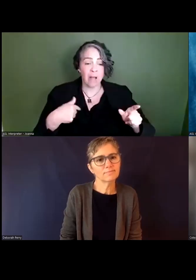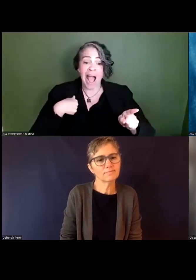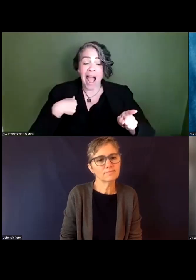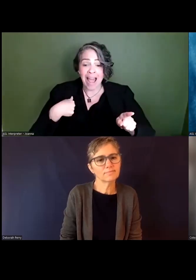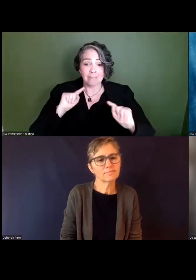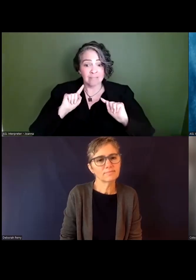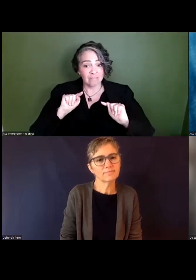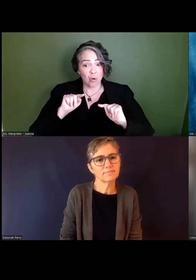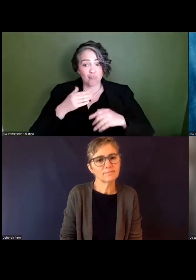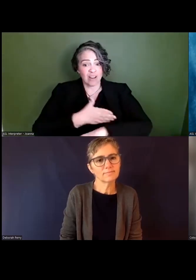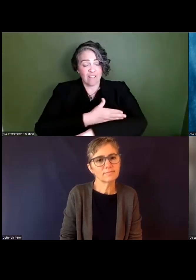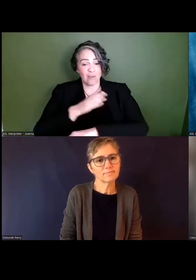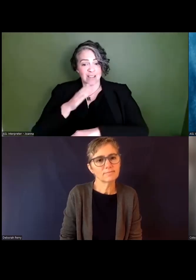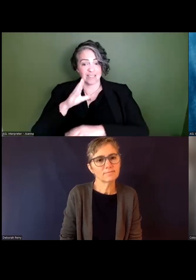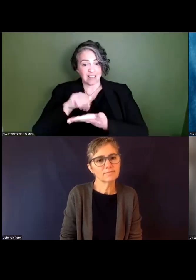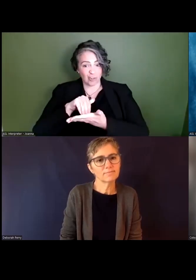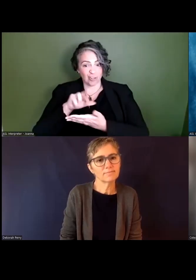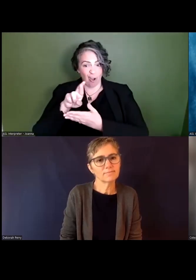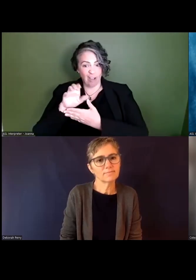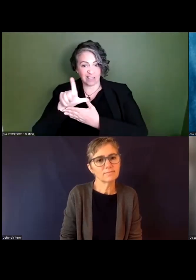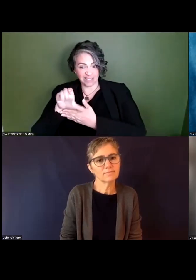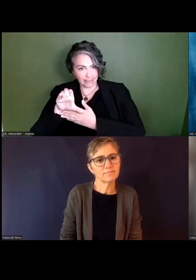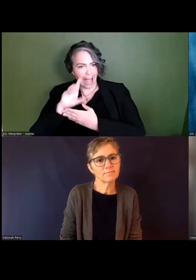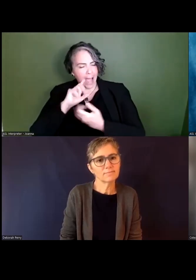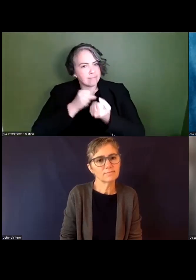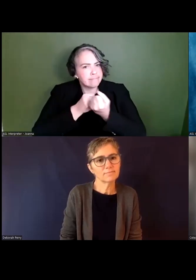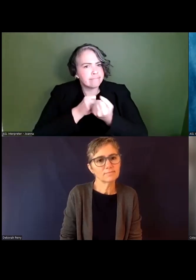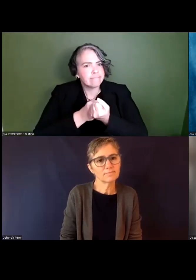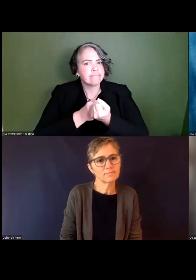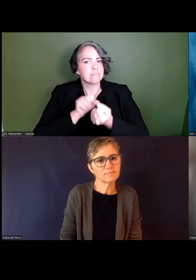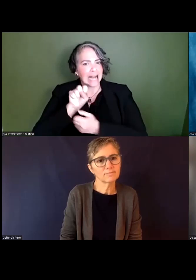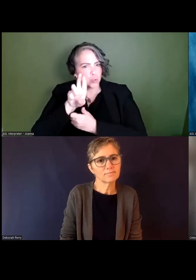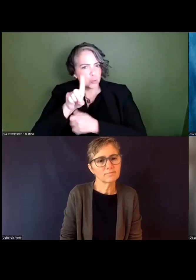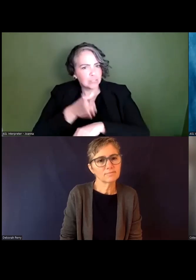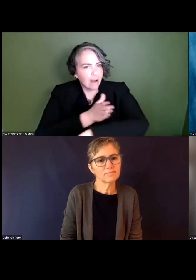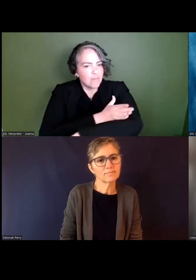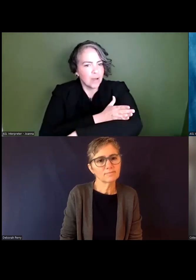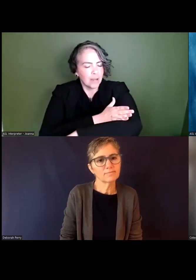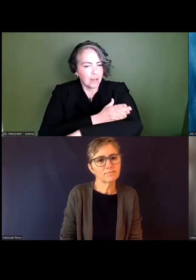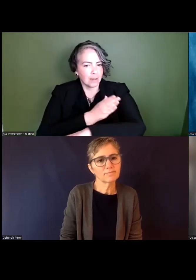you know, and so not everybody sees themselves as somebody who could benefit from DRA. There is a